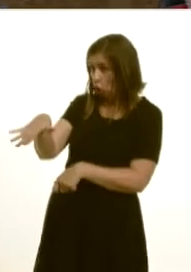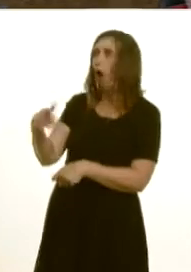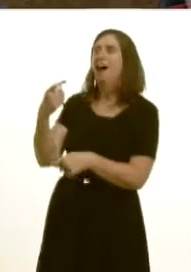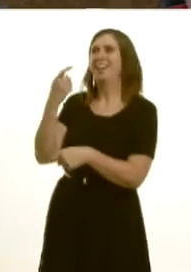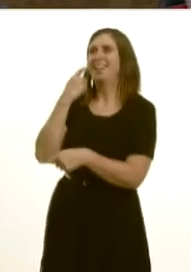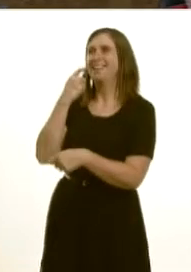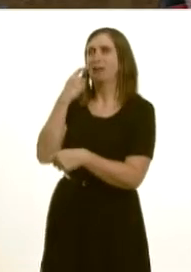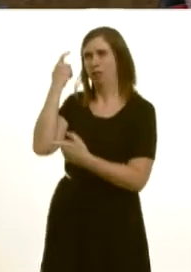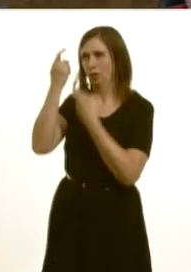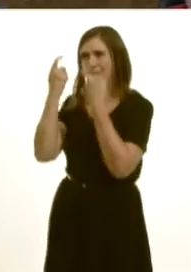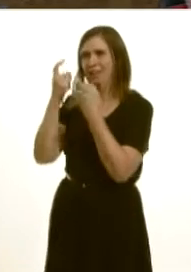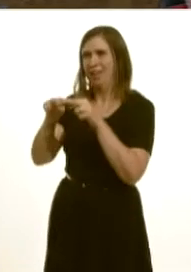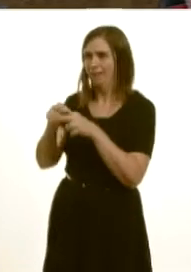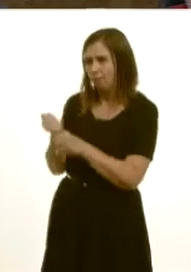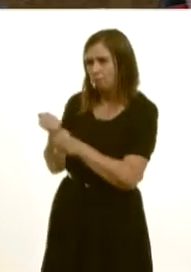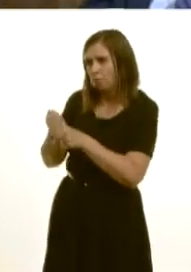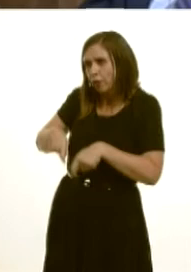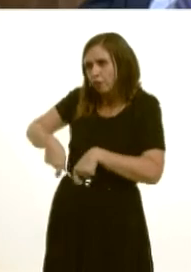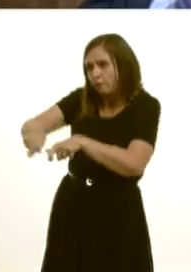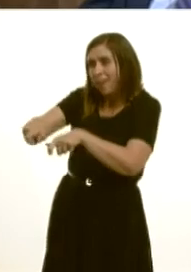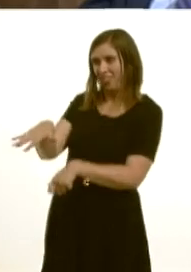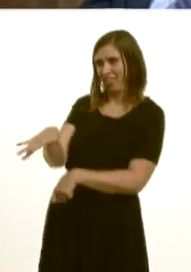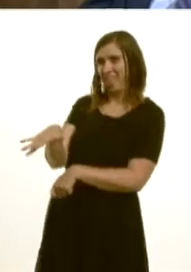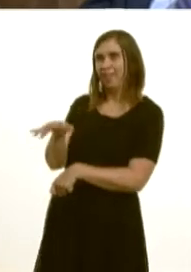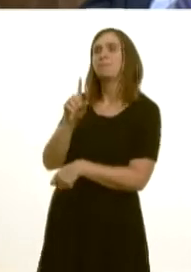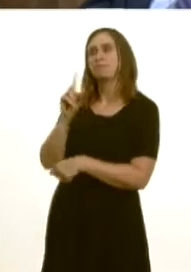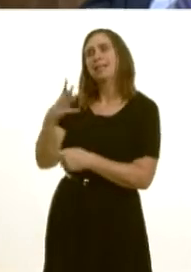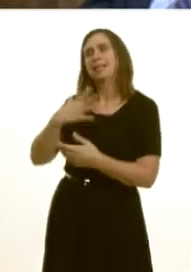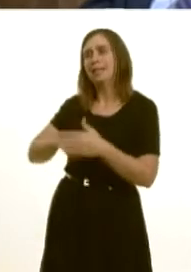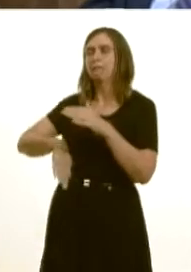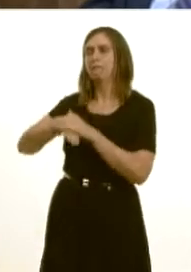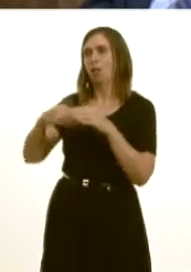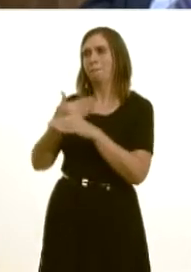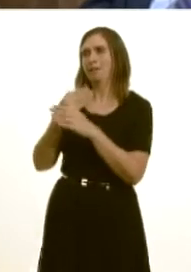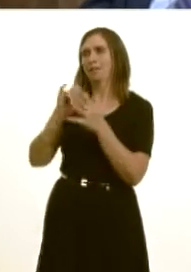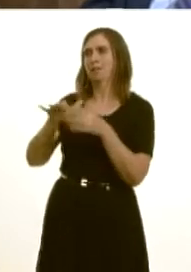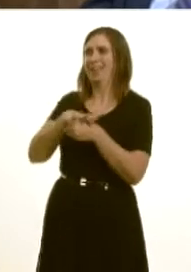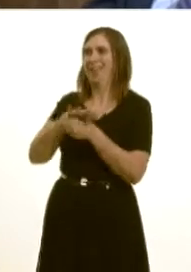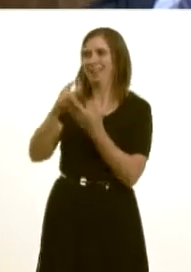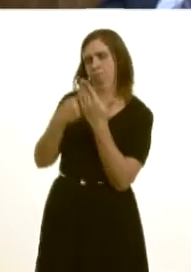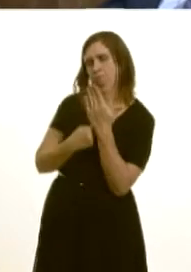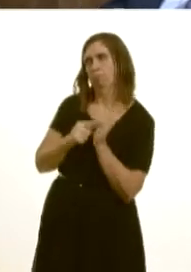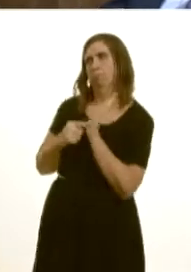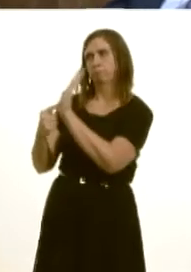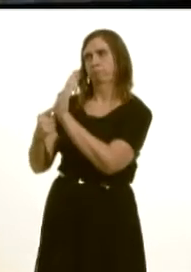consideration to reopening them. However, I stress that a full business case would have